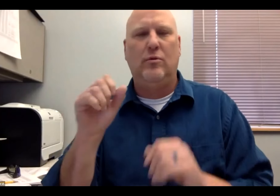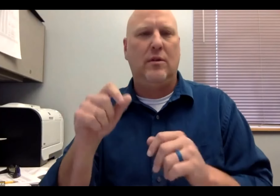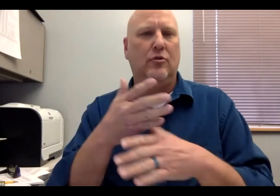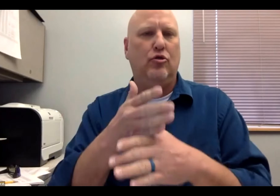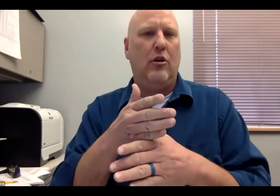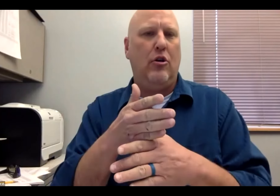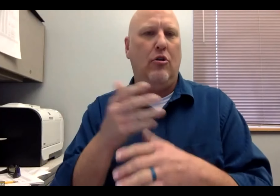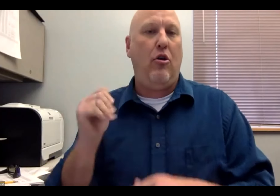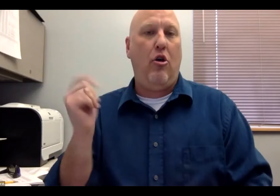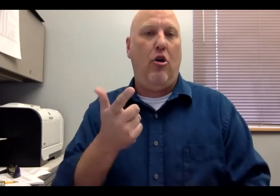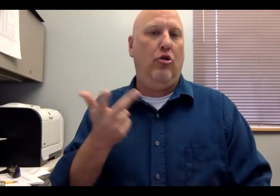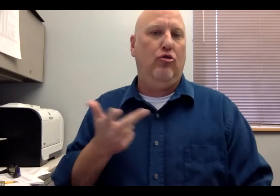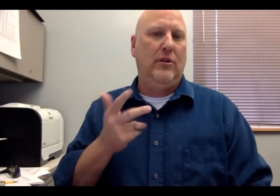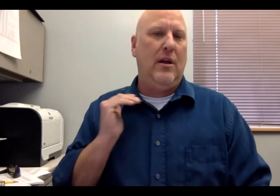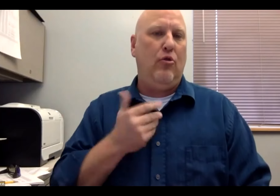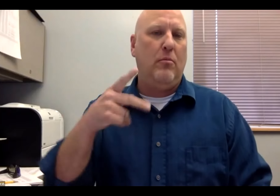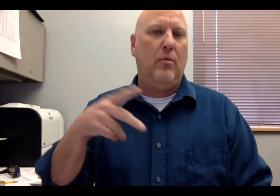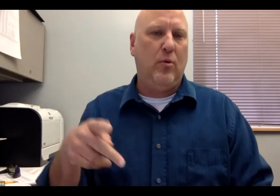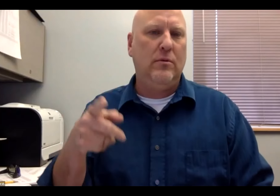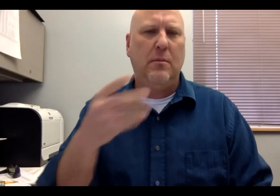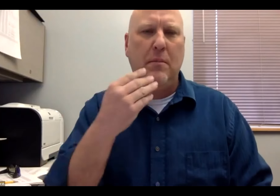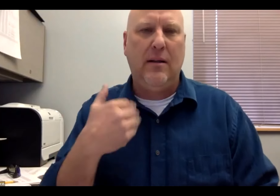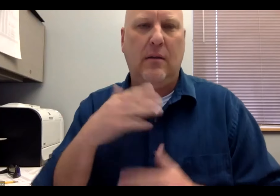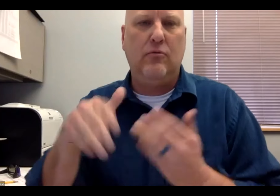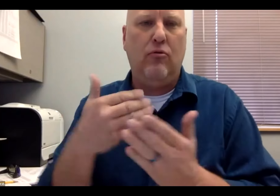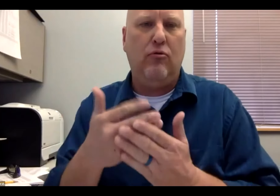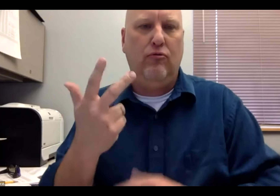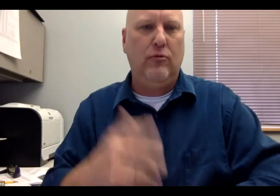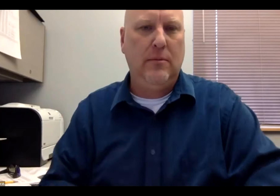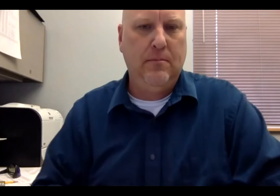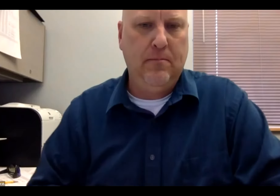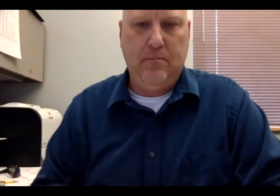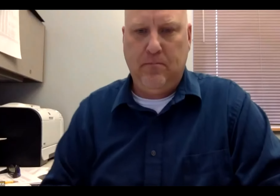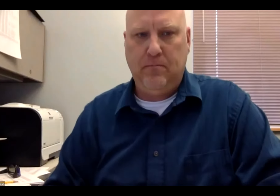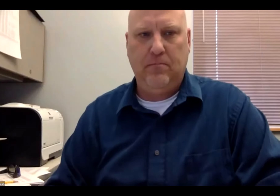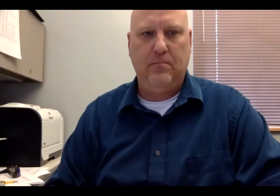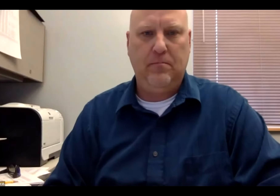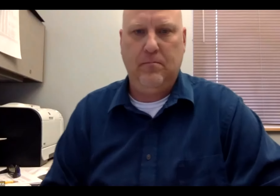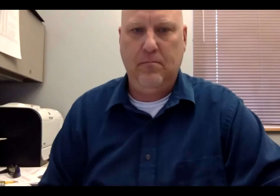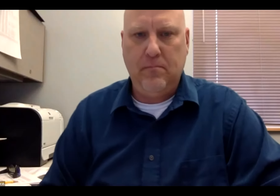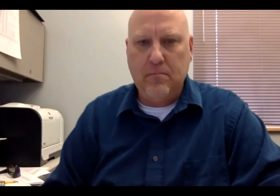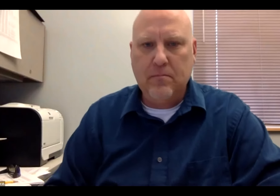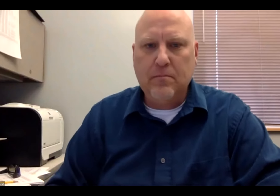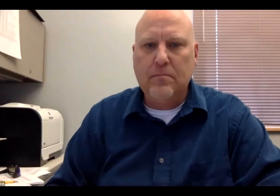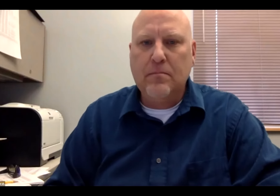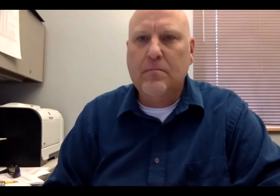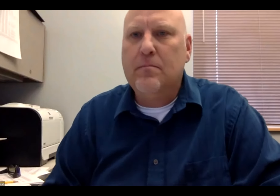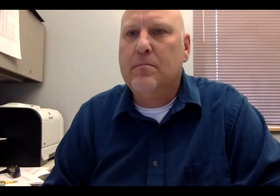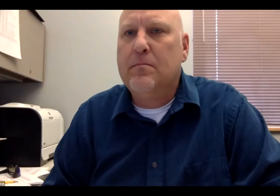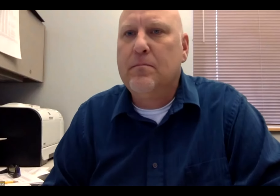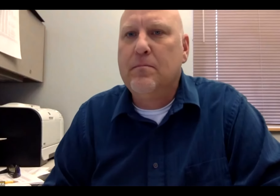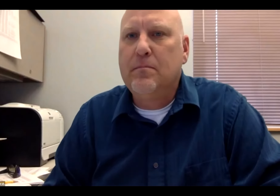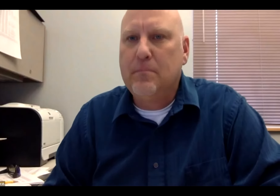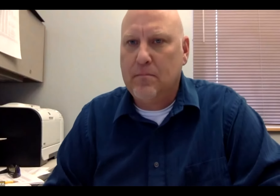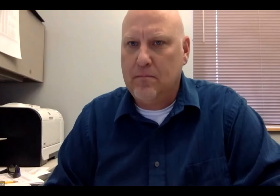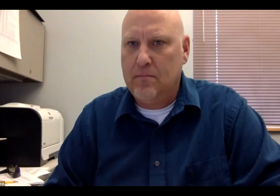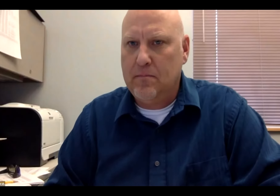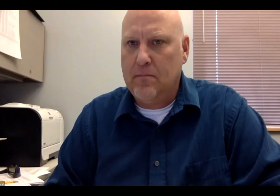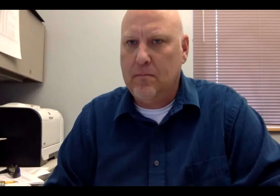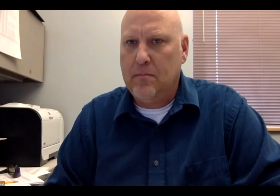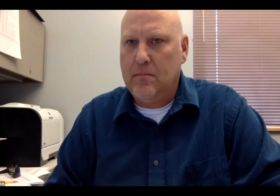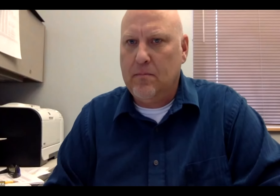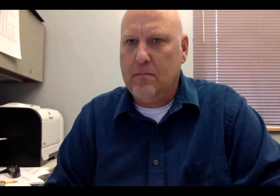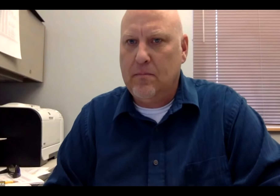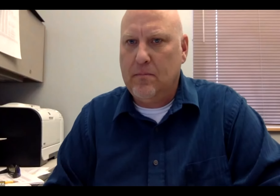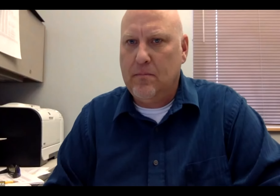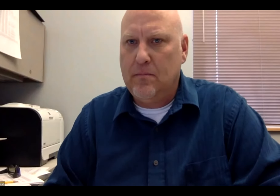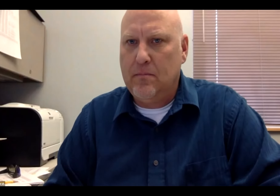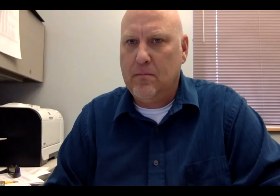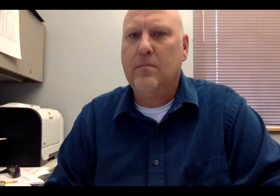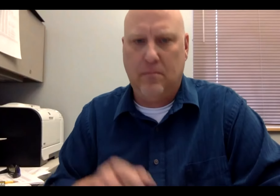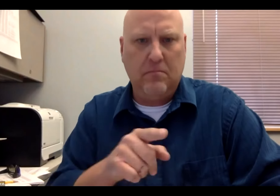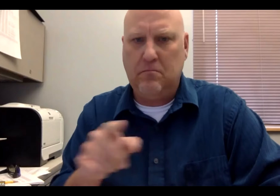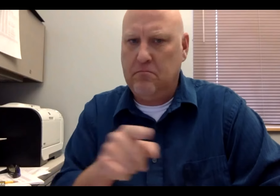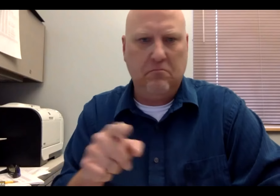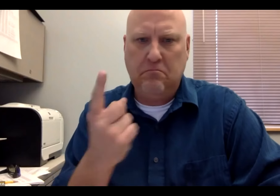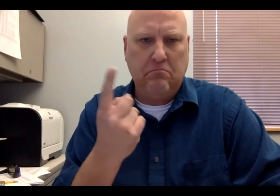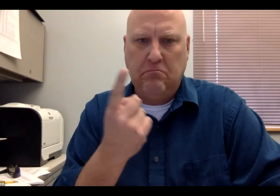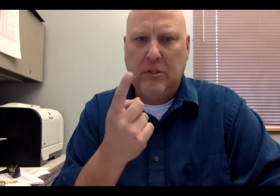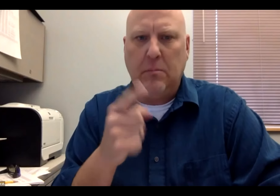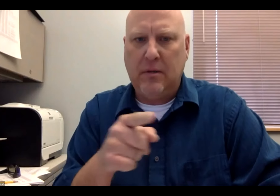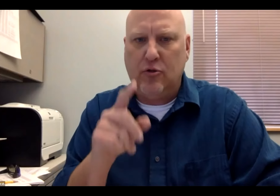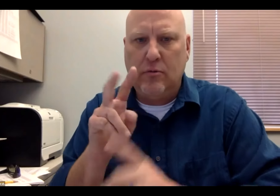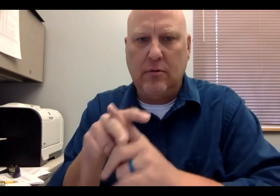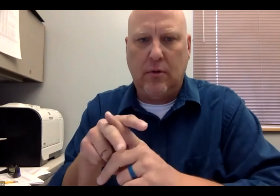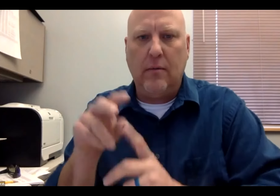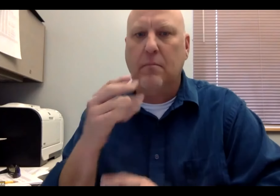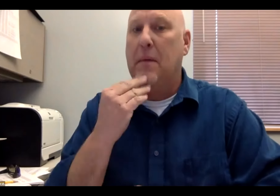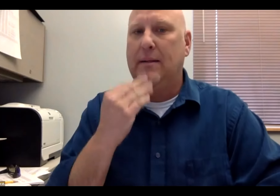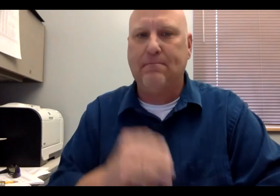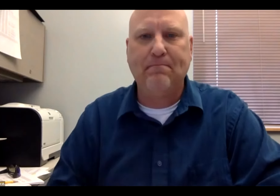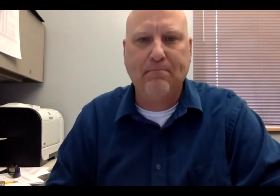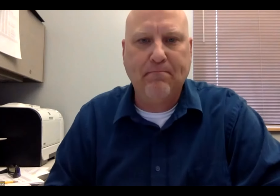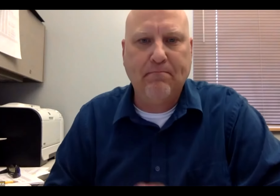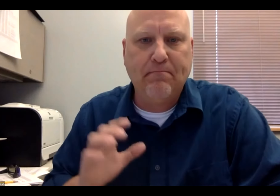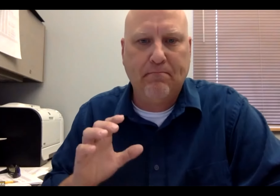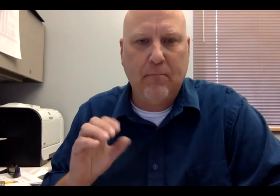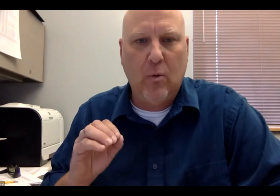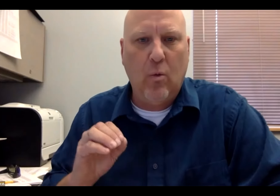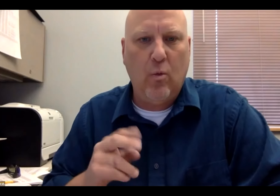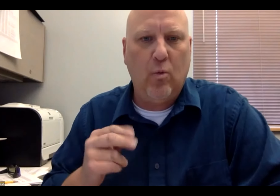to share all three of our power points. >> Sarah: I think Justin needs to do that.